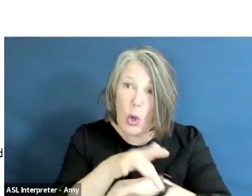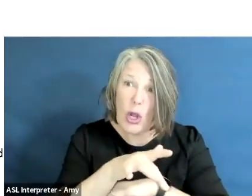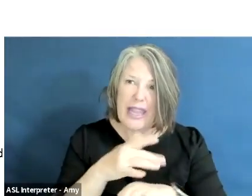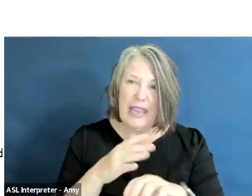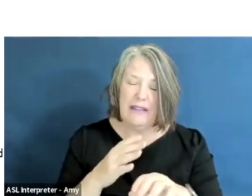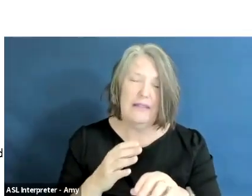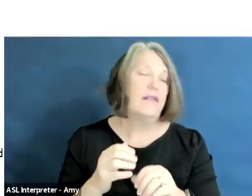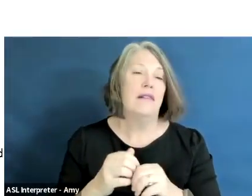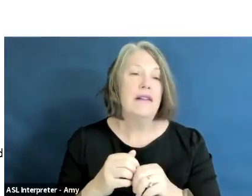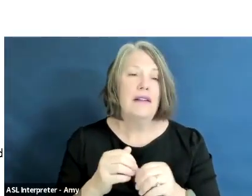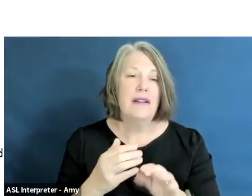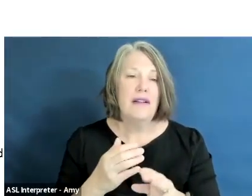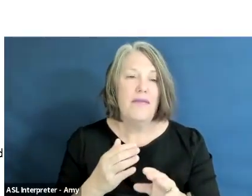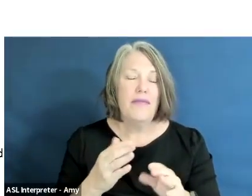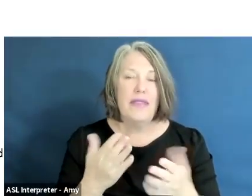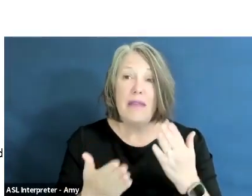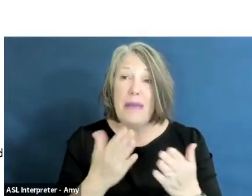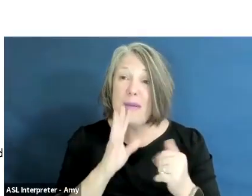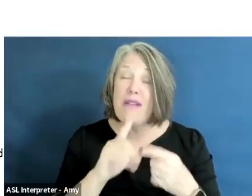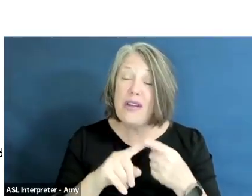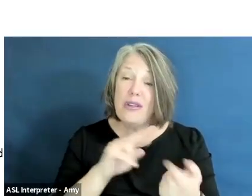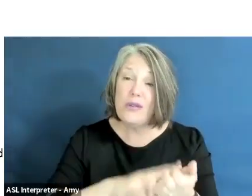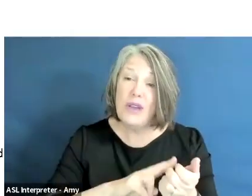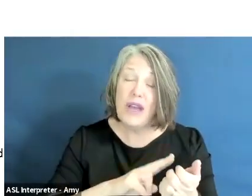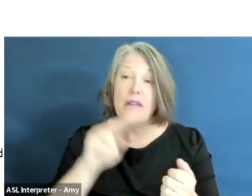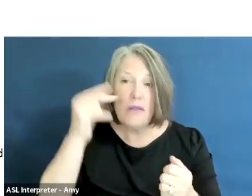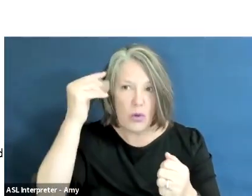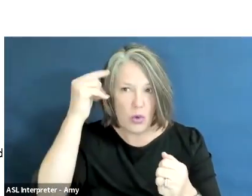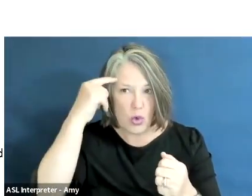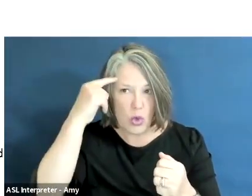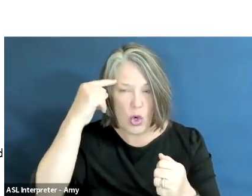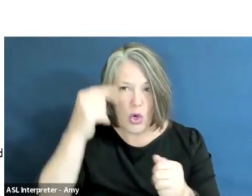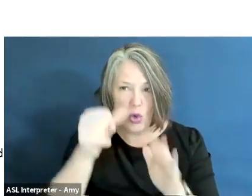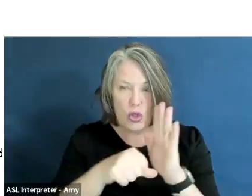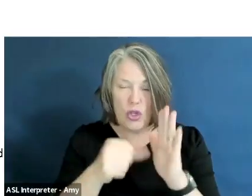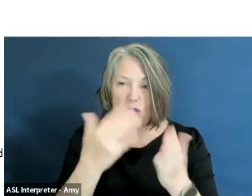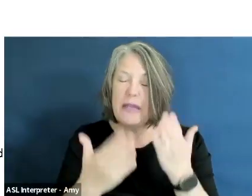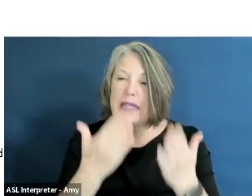Maybe we need to talk with a neurosurgeon because maybe someone's had issues